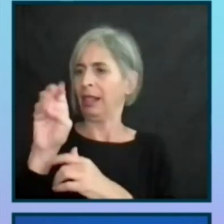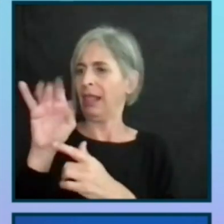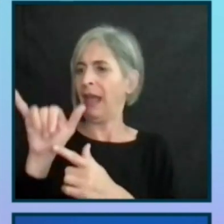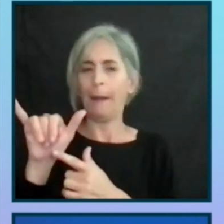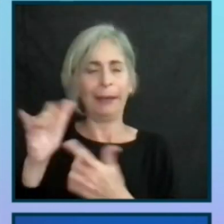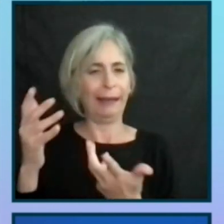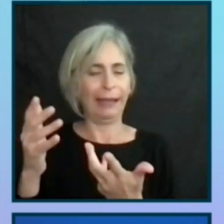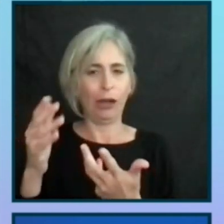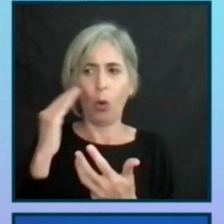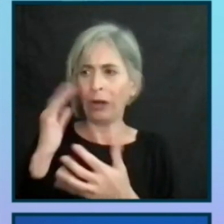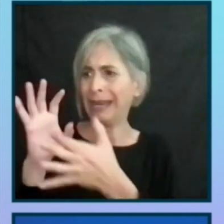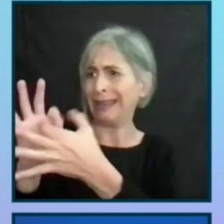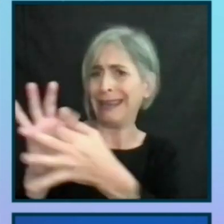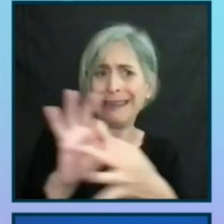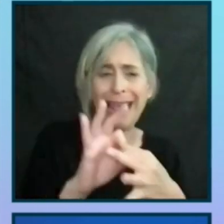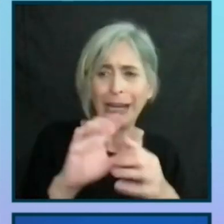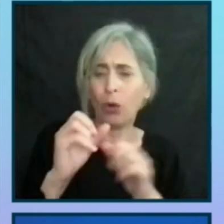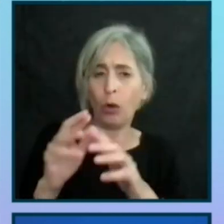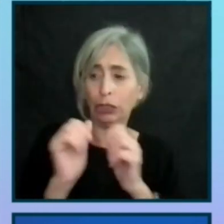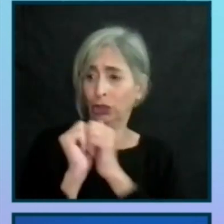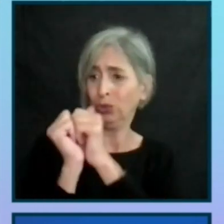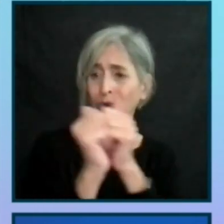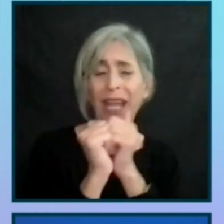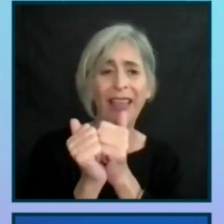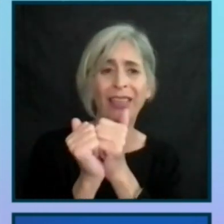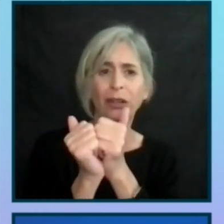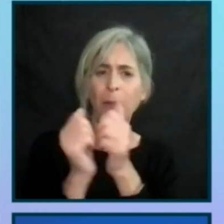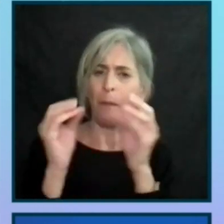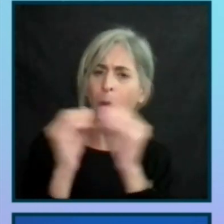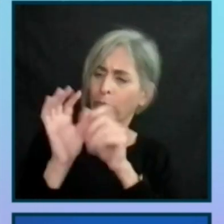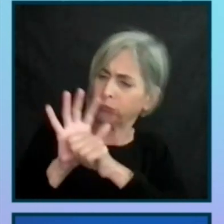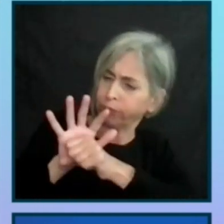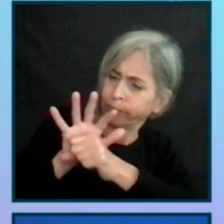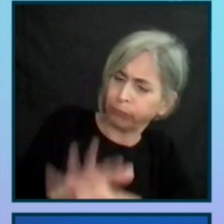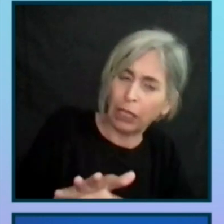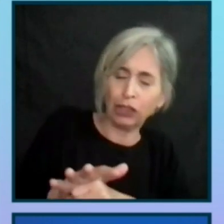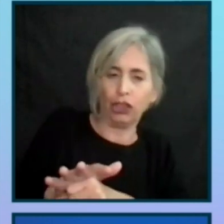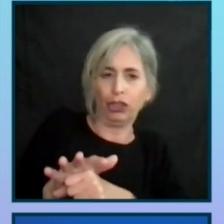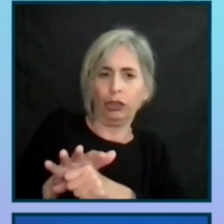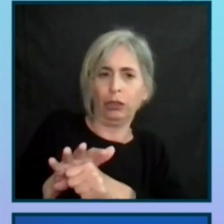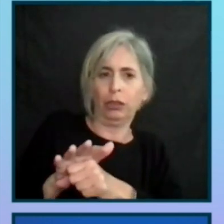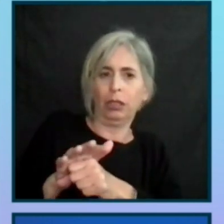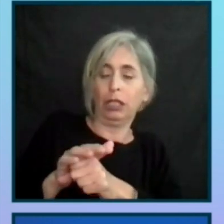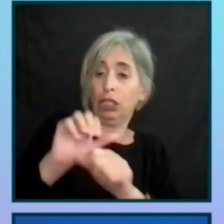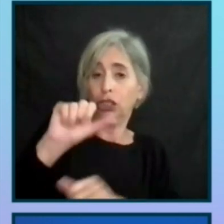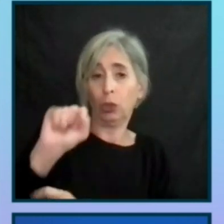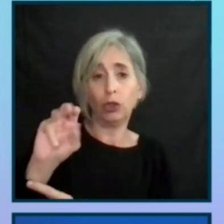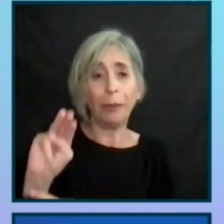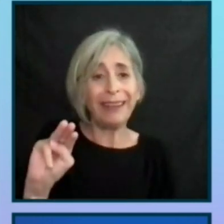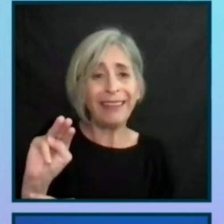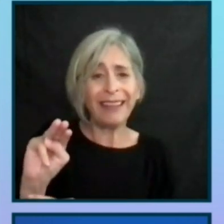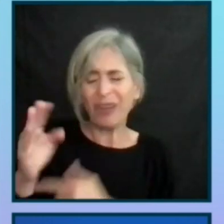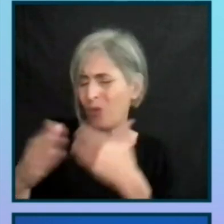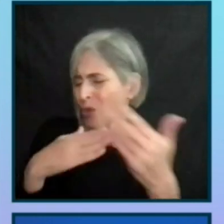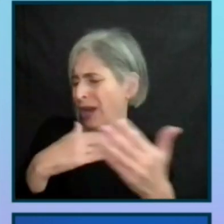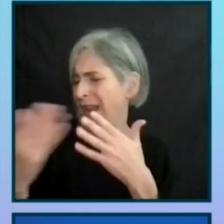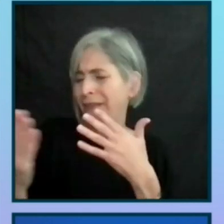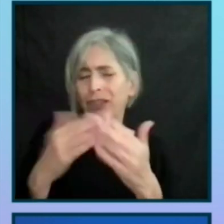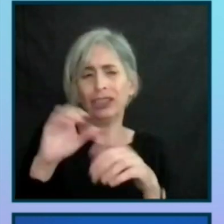or maybe we can just together put a lot more pressure on it, but be it in social media or whatever your sphere of influences.